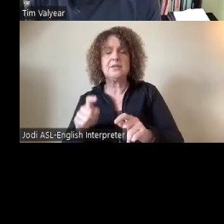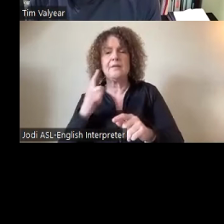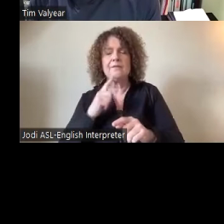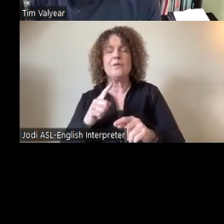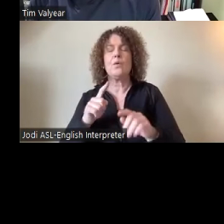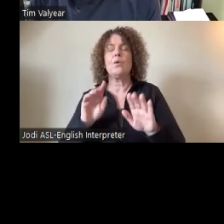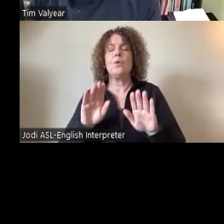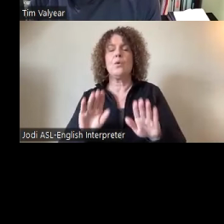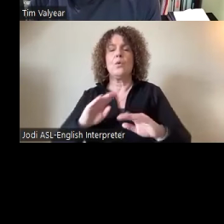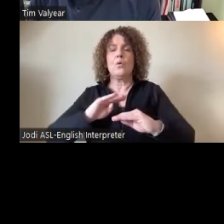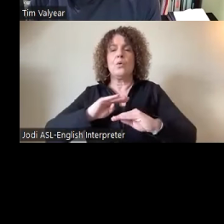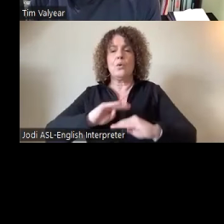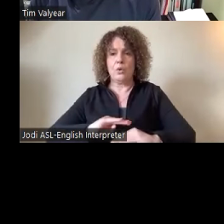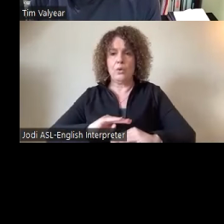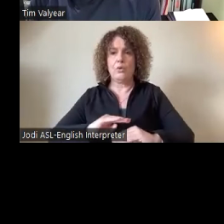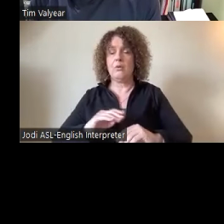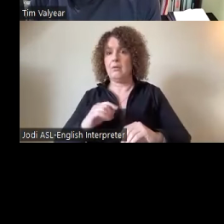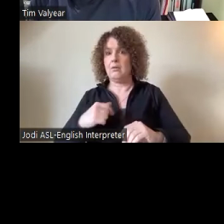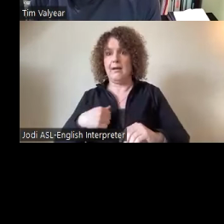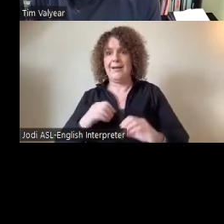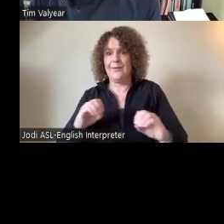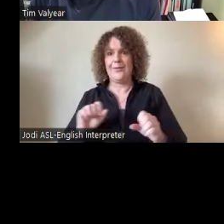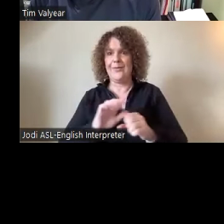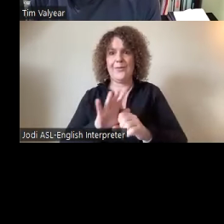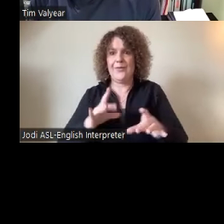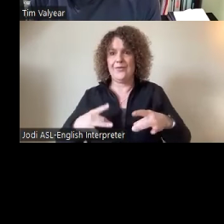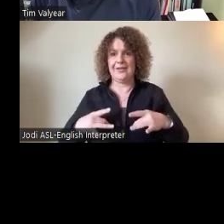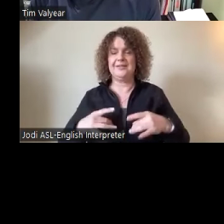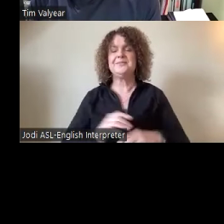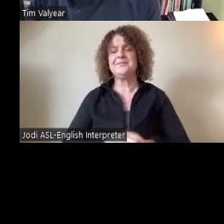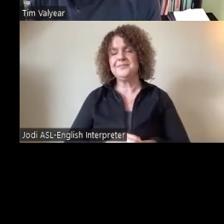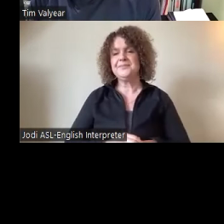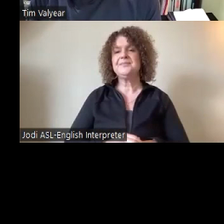member, do the proper PPE techniques and do the proper